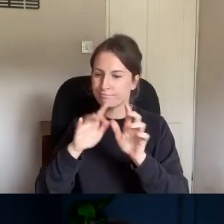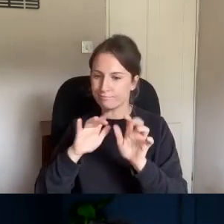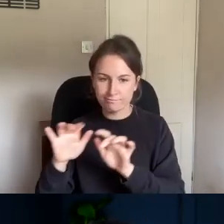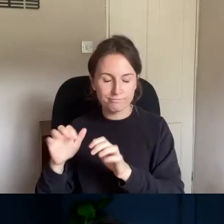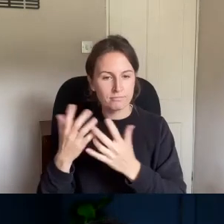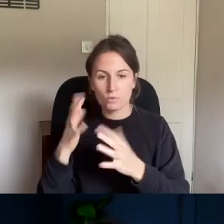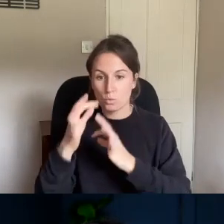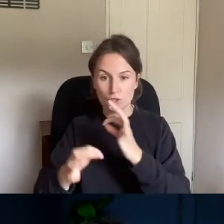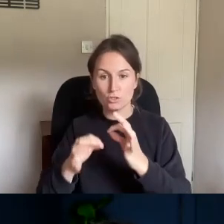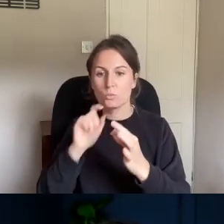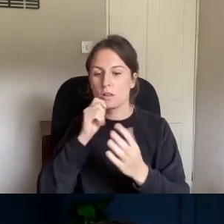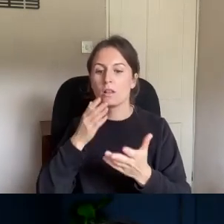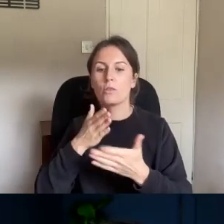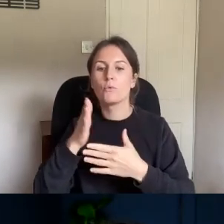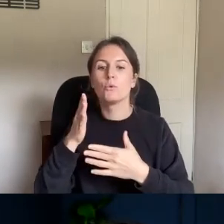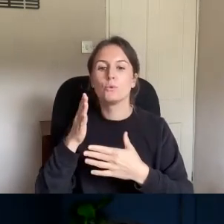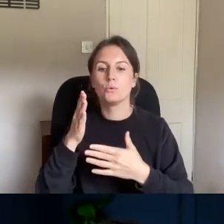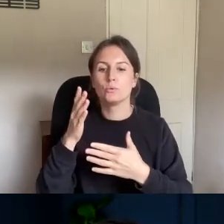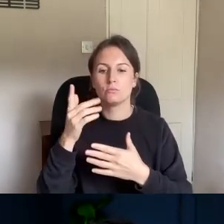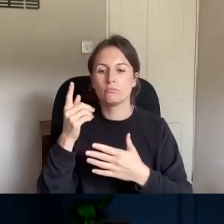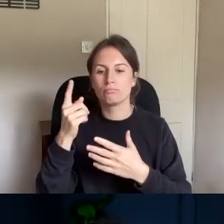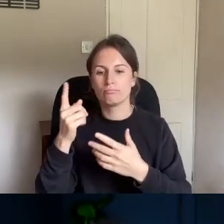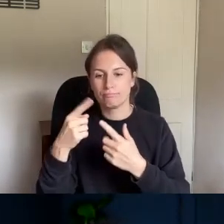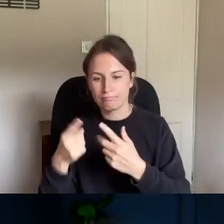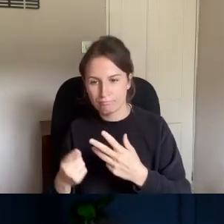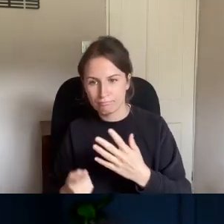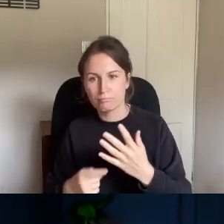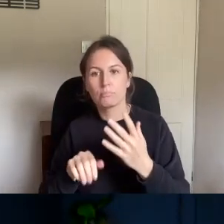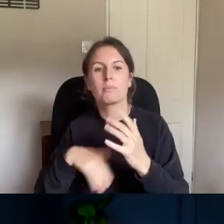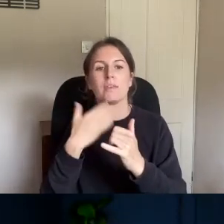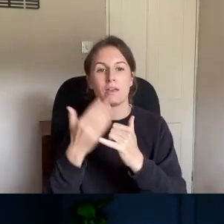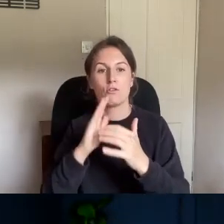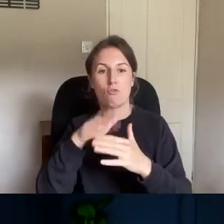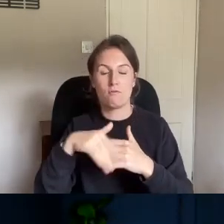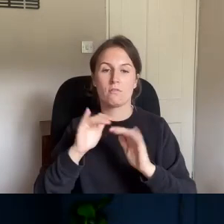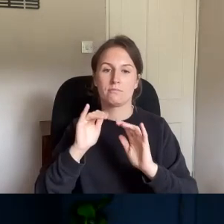during the session today about the Digital Cultural Awards.